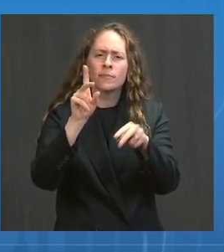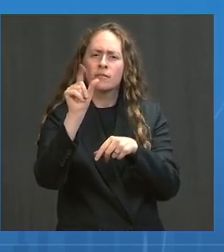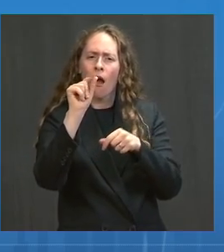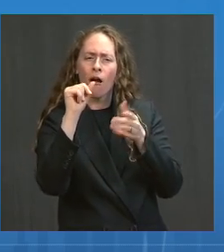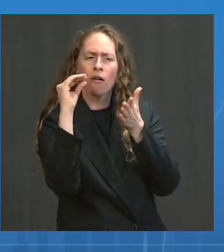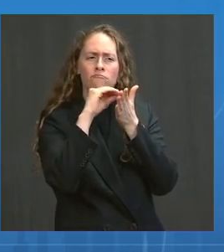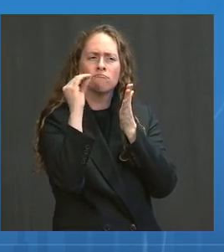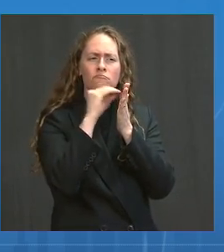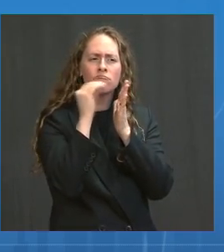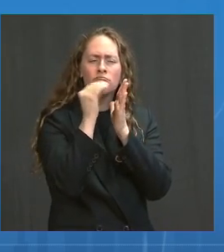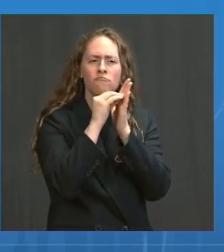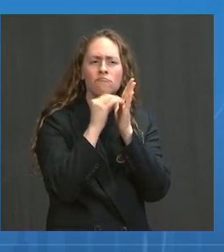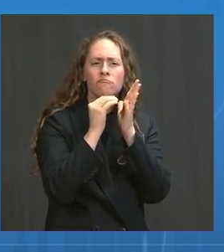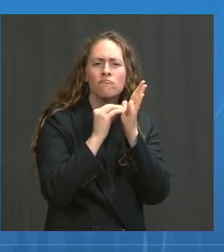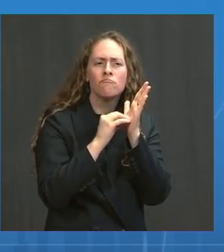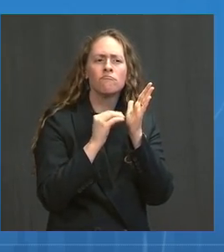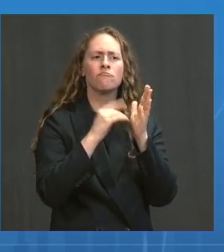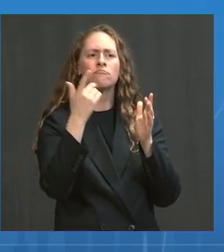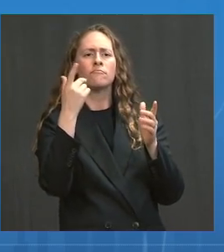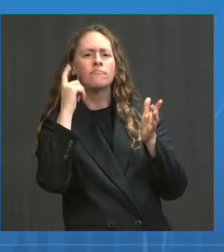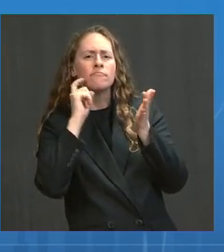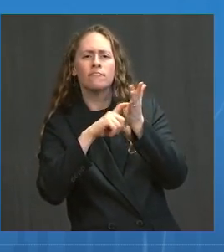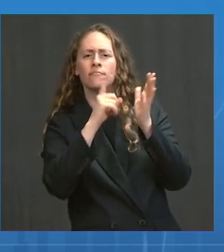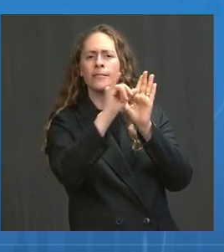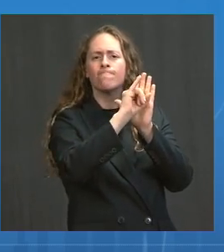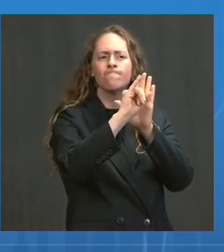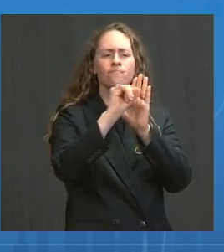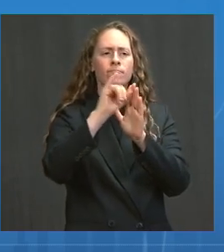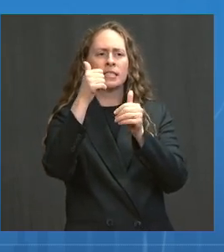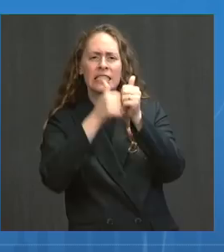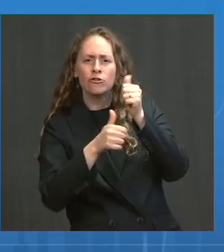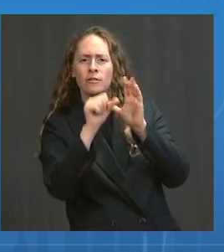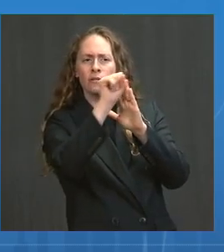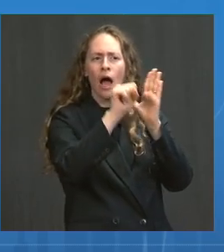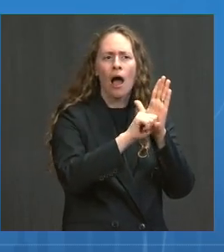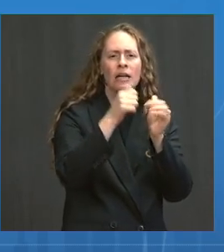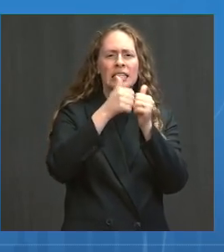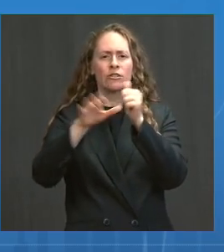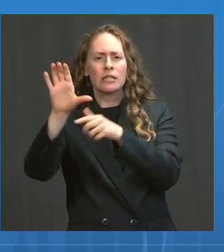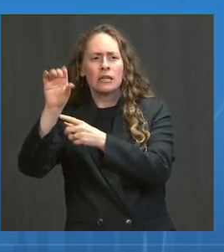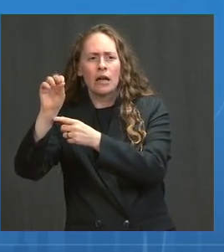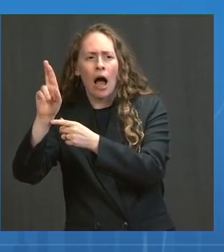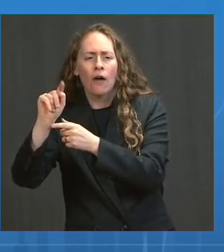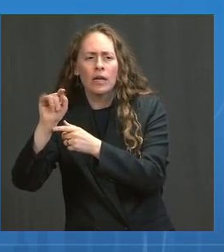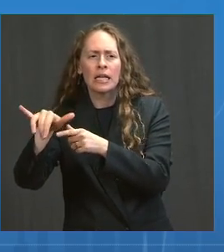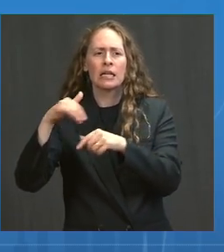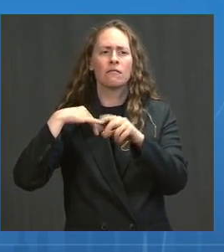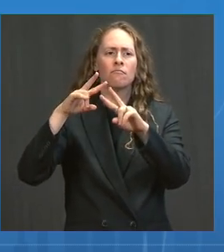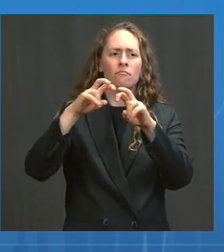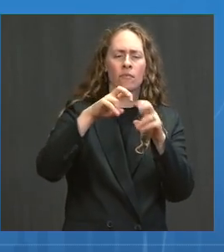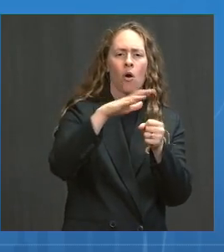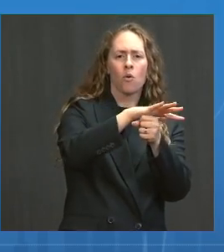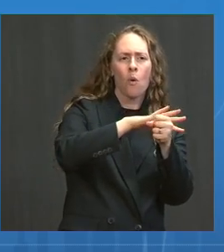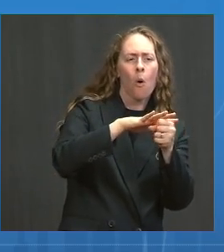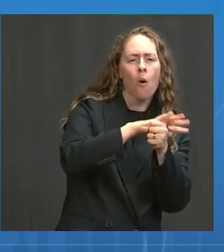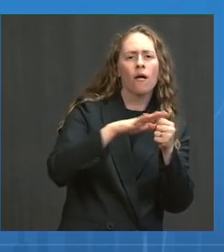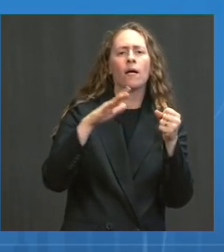in states and counties. And we've worked with governors and local public health officials to ensure they have the support they need